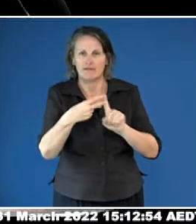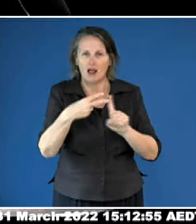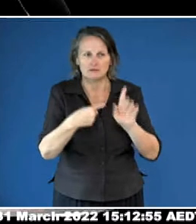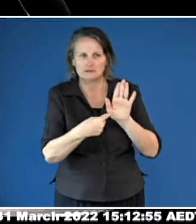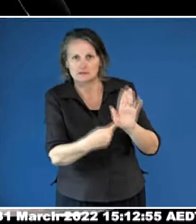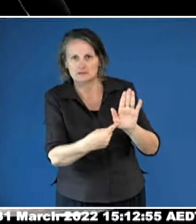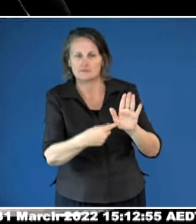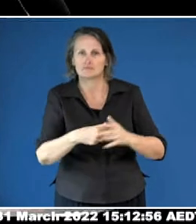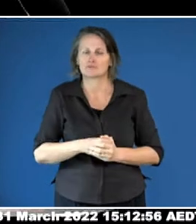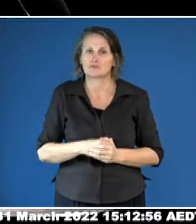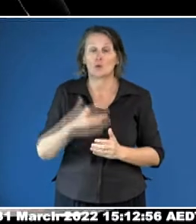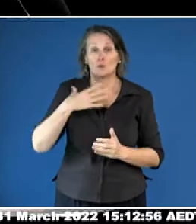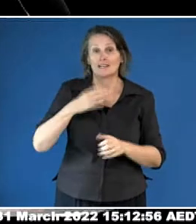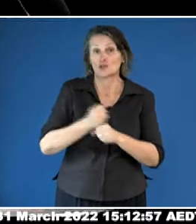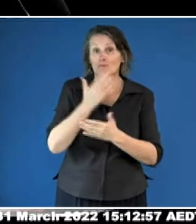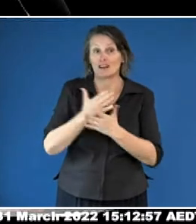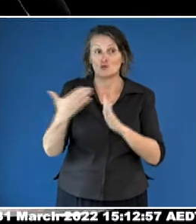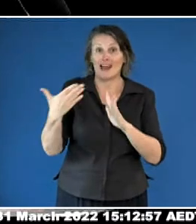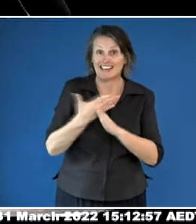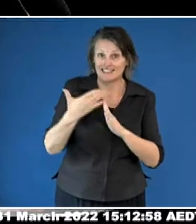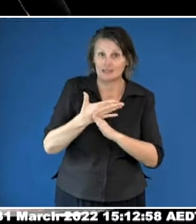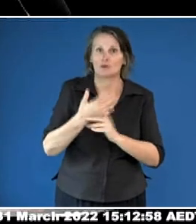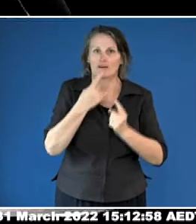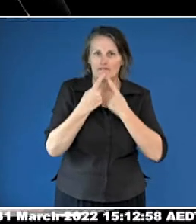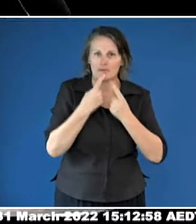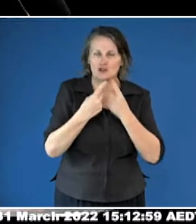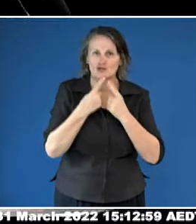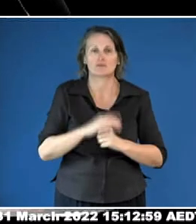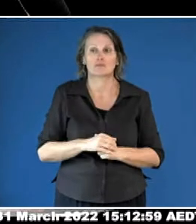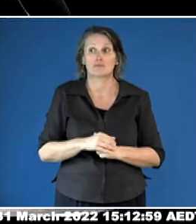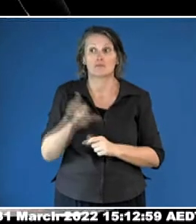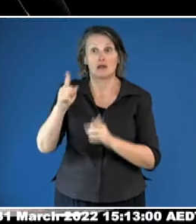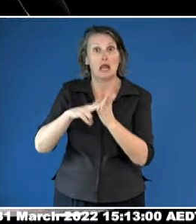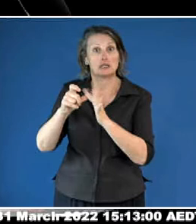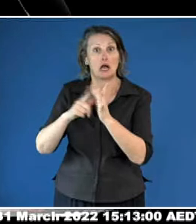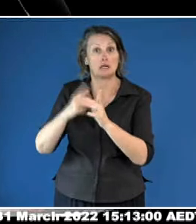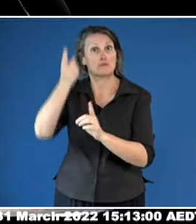be co-designed from the start with women and girls with disability and their representative organisations.